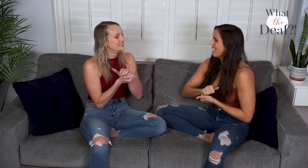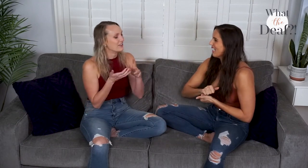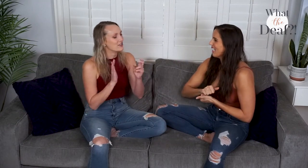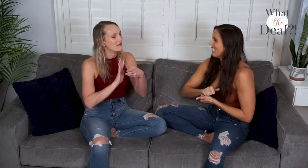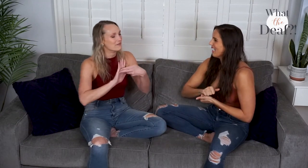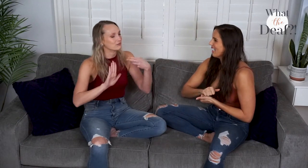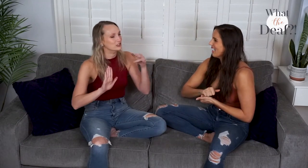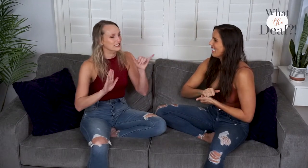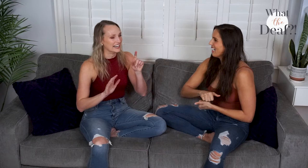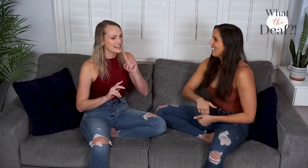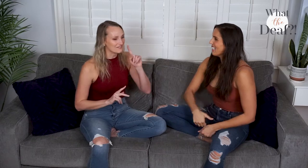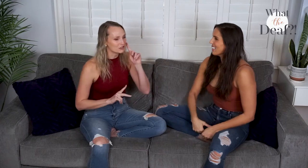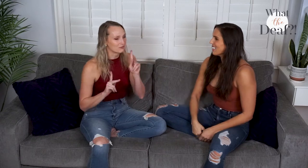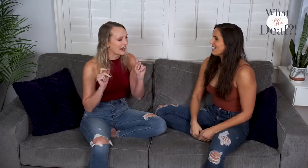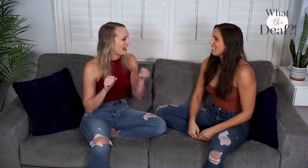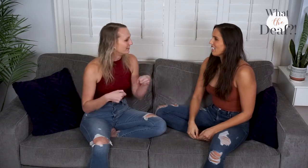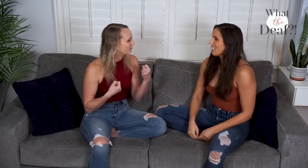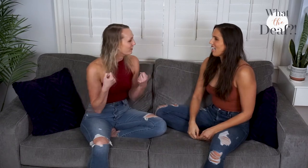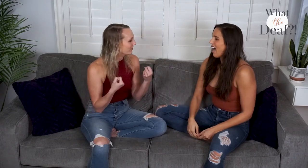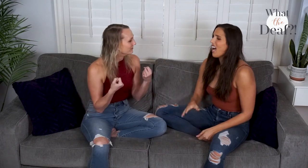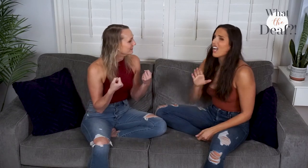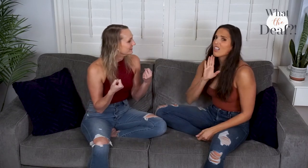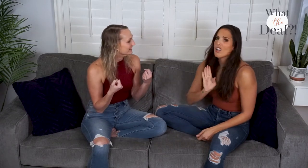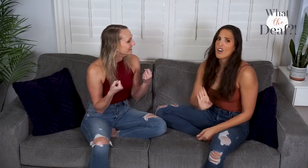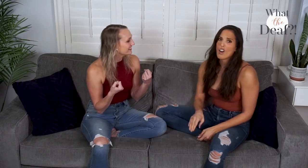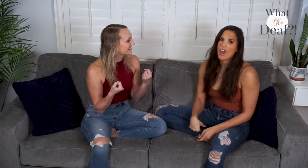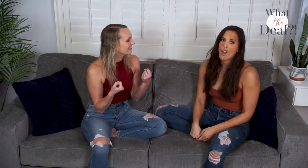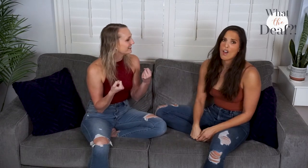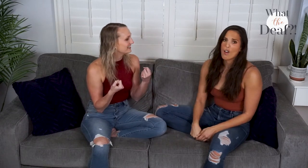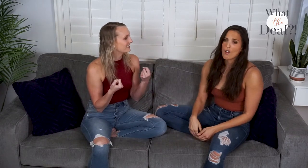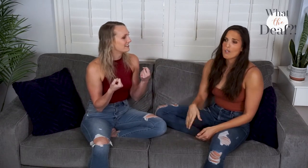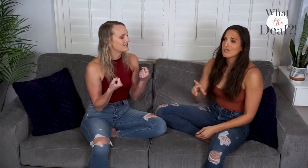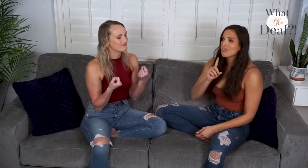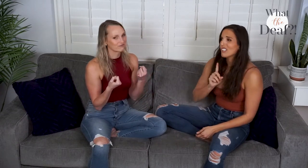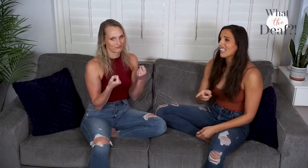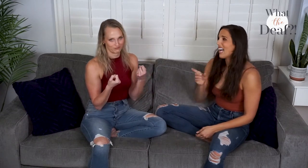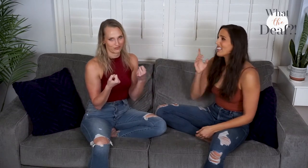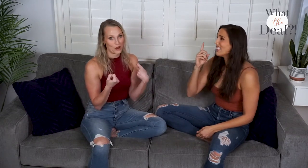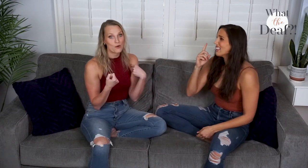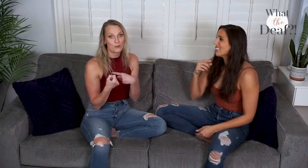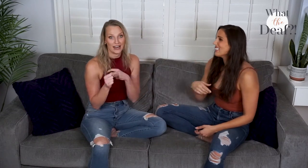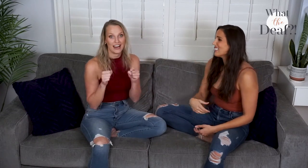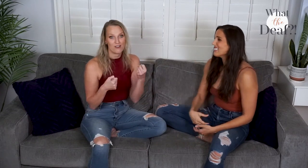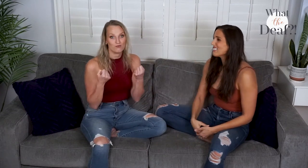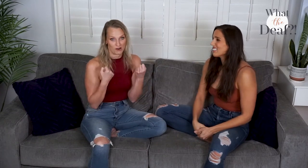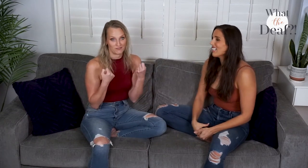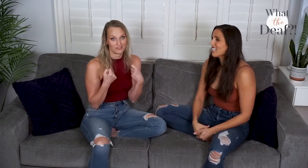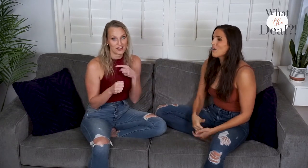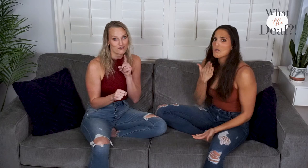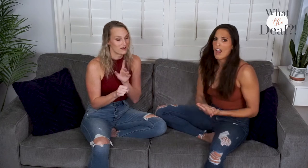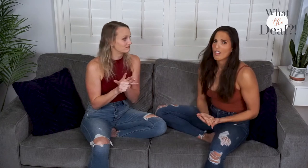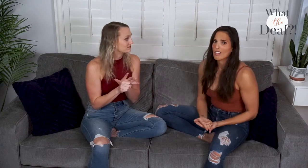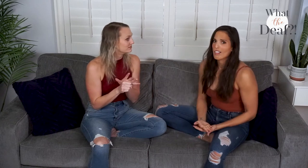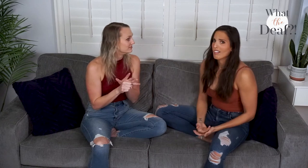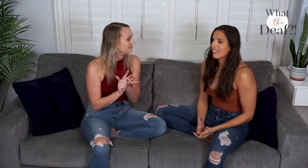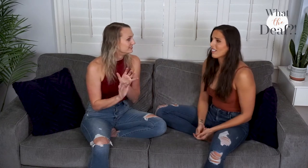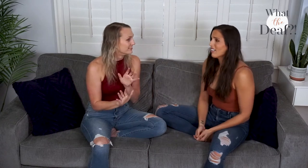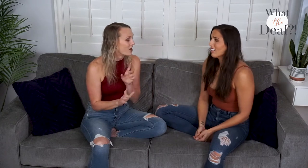It damaged the reputation that deaf people can drive! I know! I really, I… We can drive! I promise! -Well!